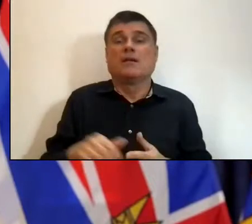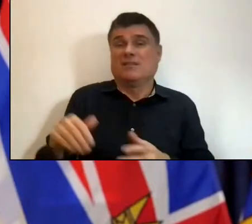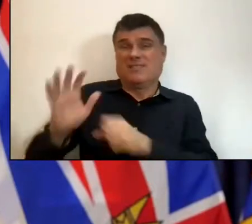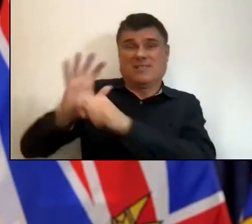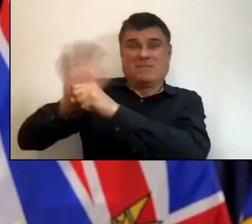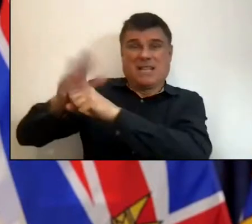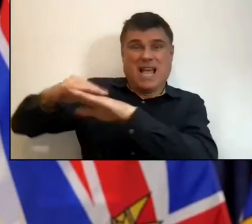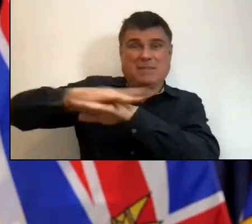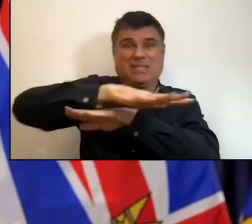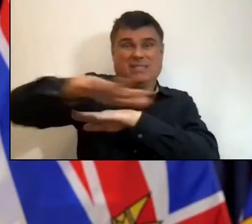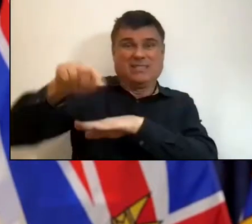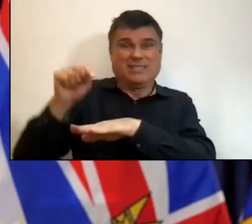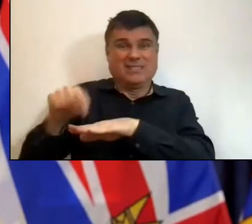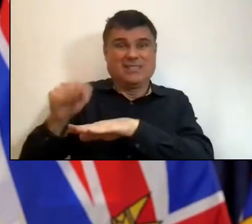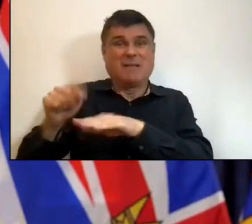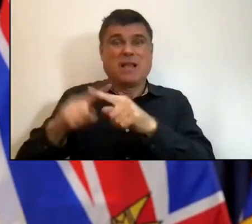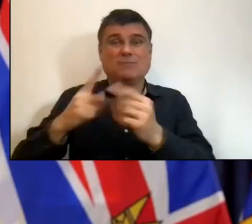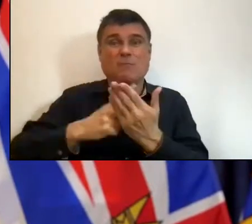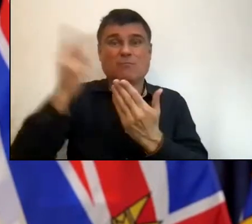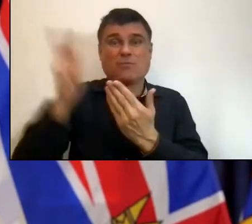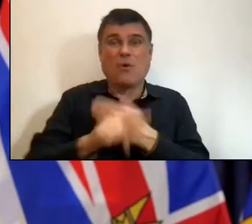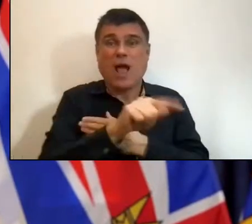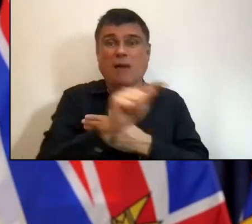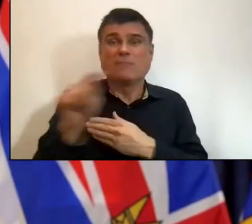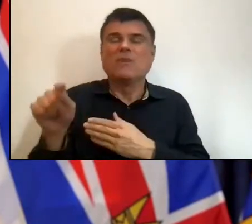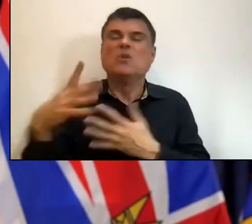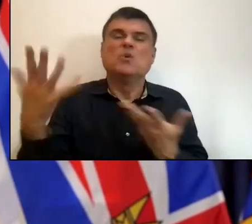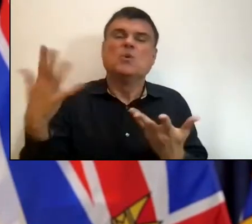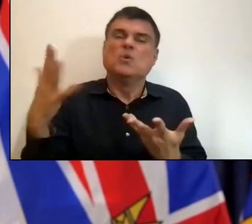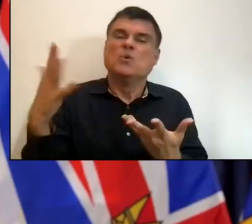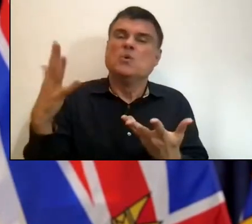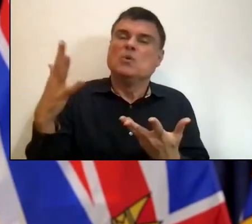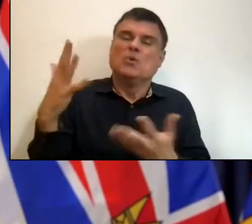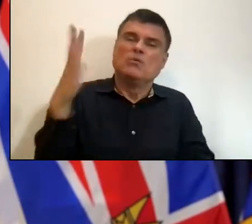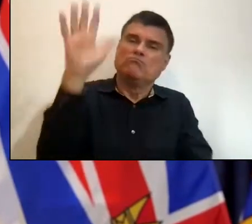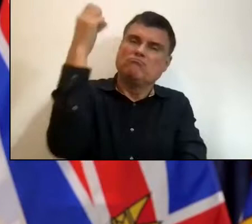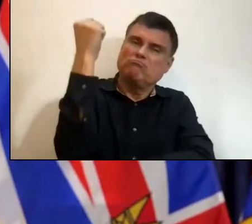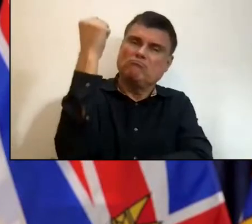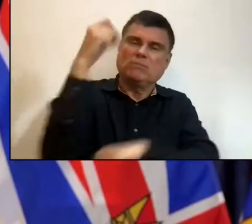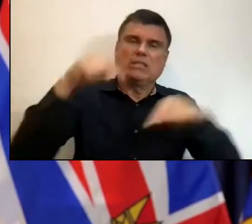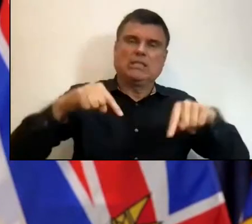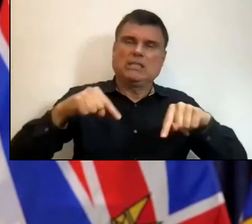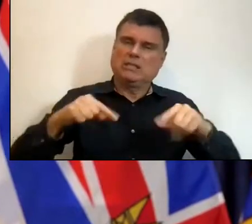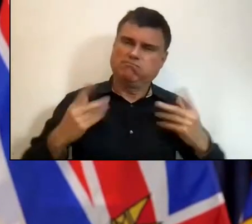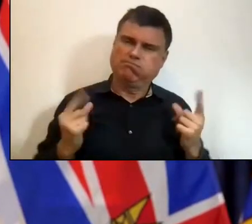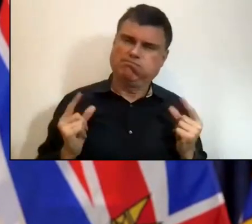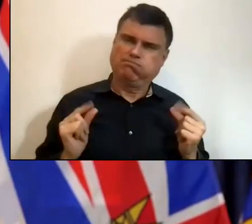best in the world certainly and it continues to be -- and it continues to be that way because